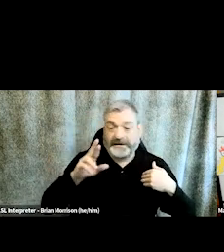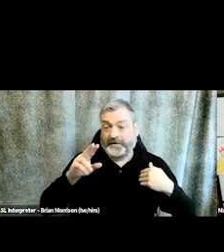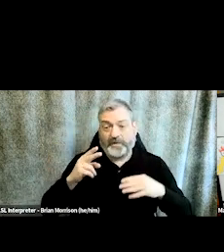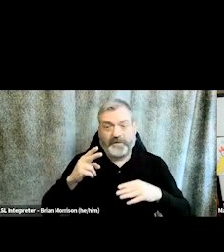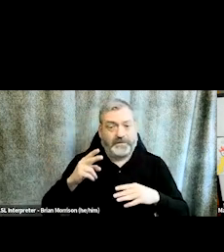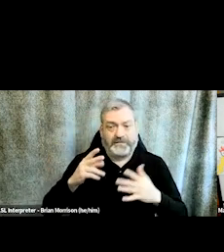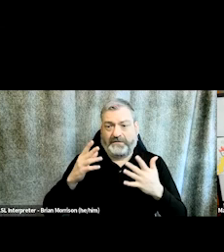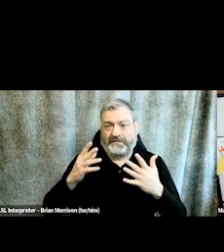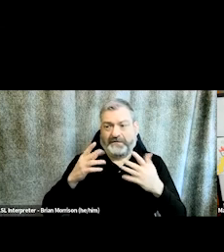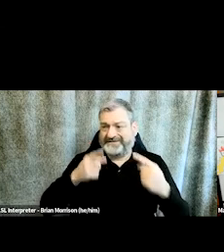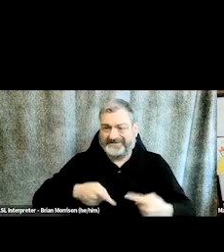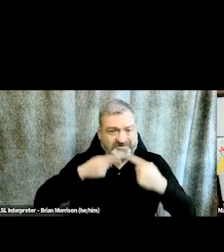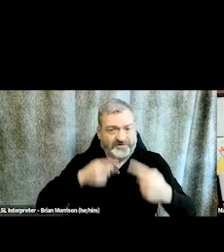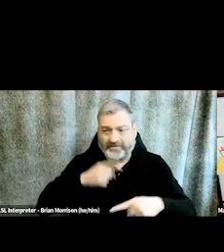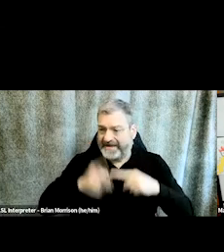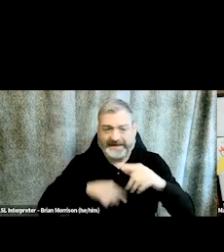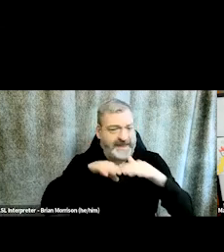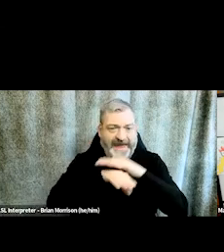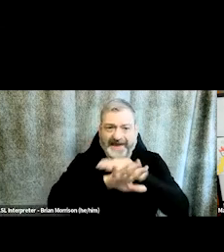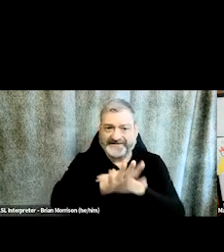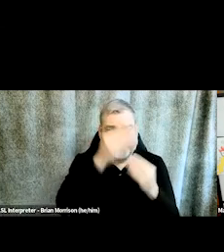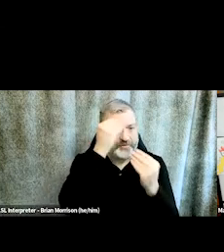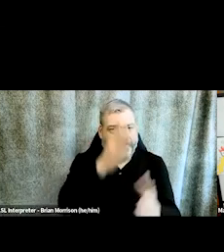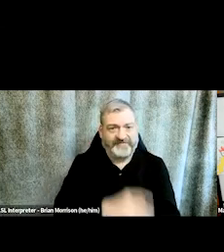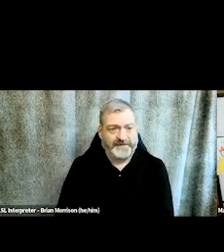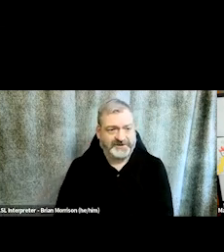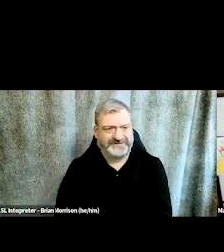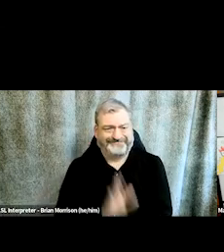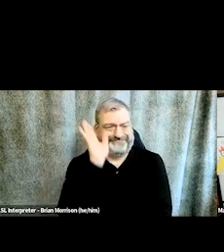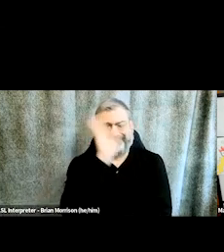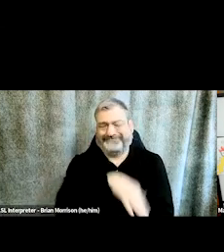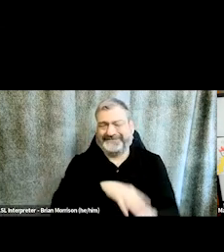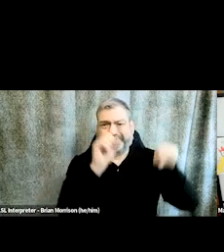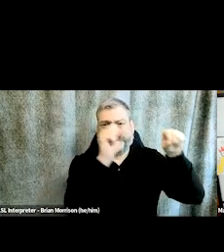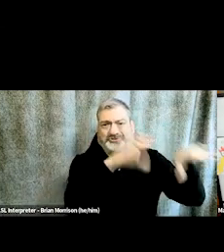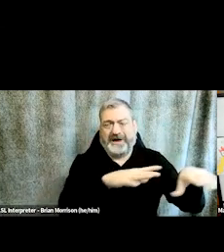with accessing your information, they're going to move on. And even if they've been a part of your